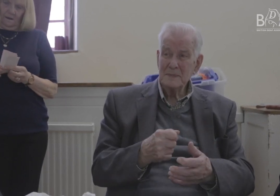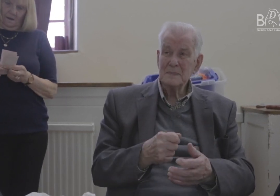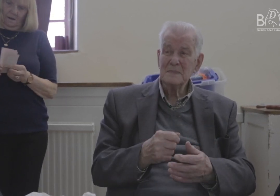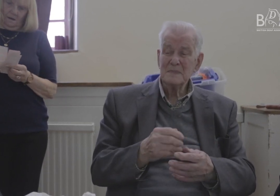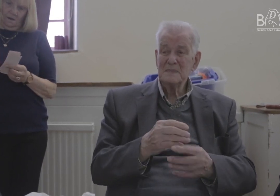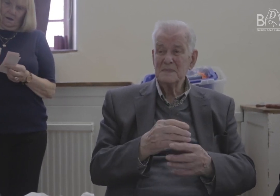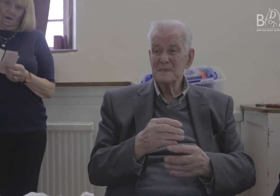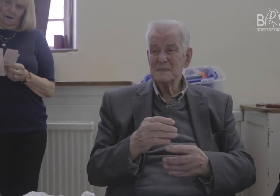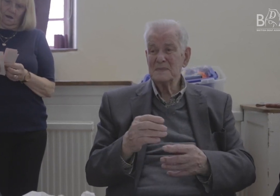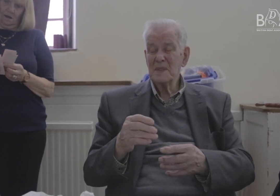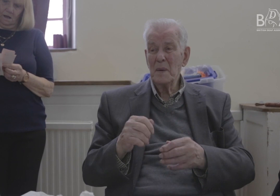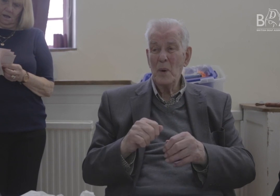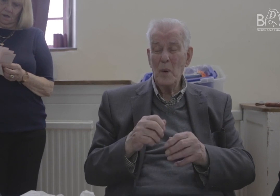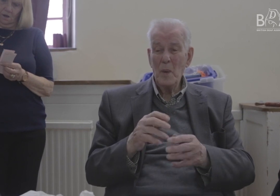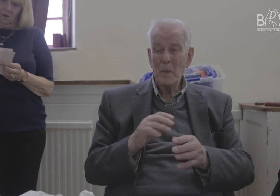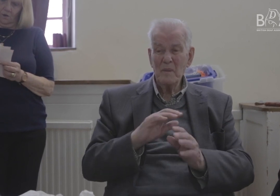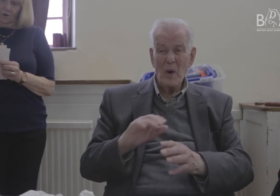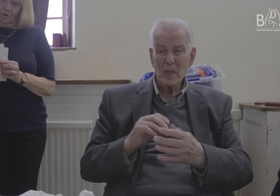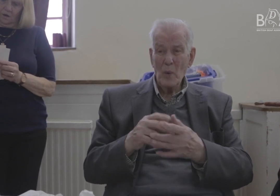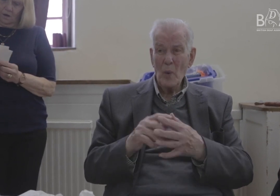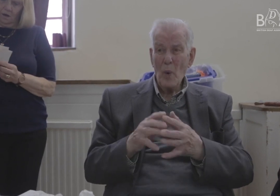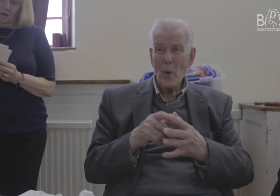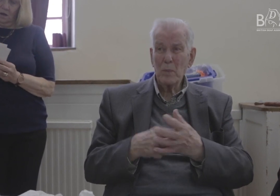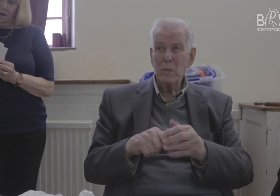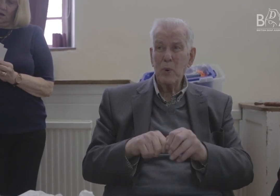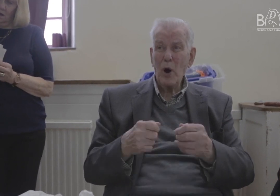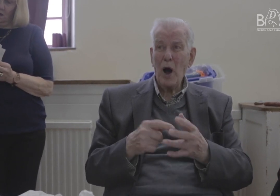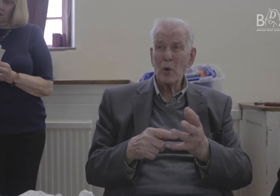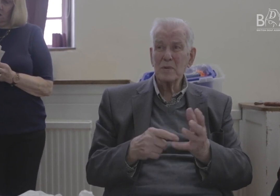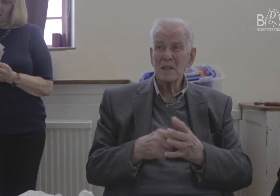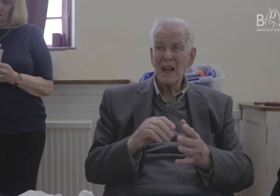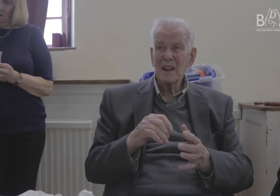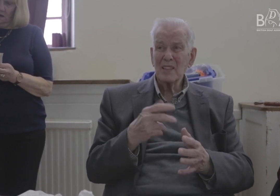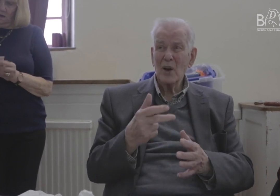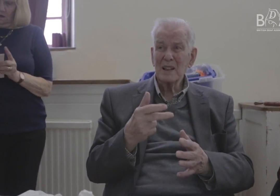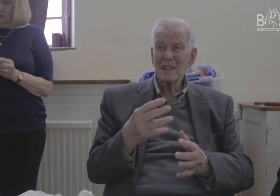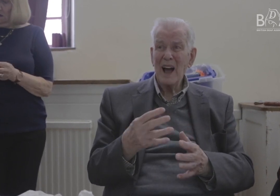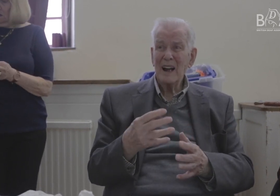before the war broke out in 1939,